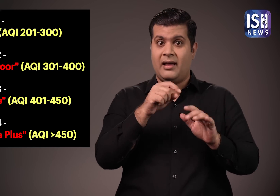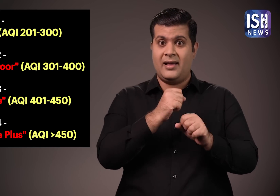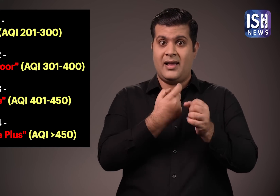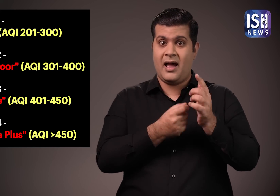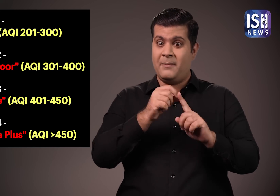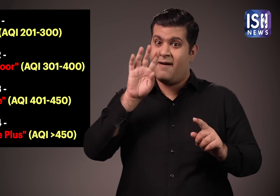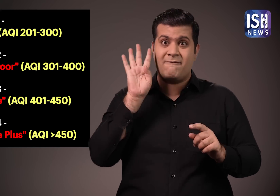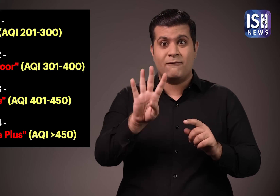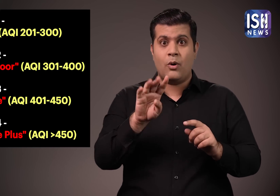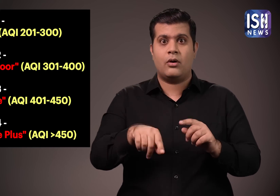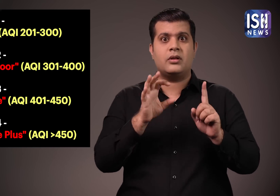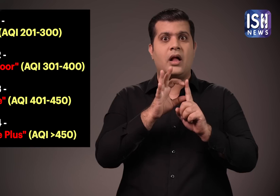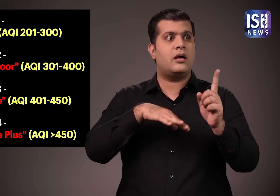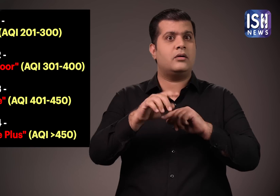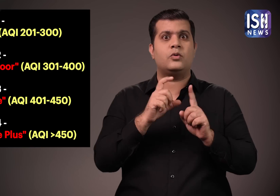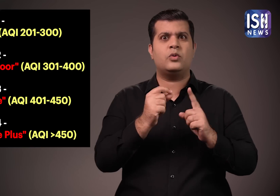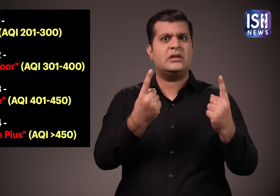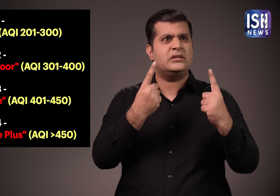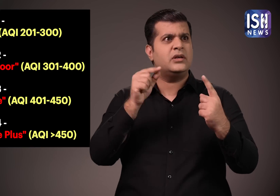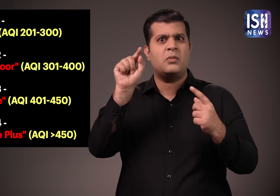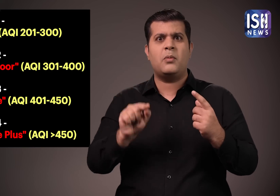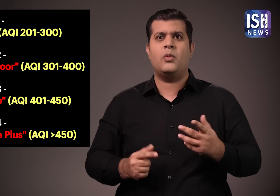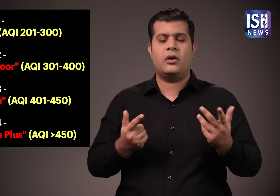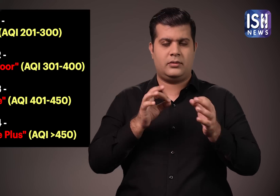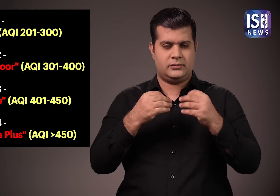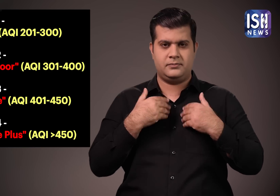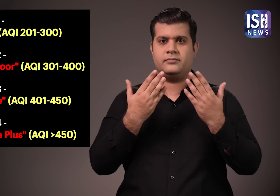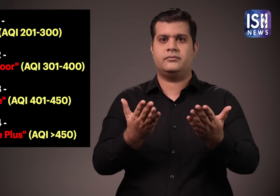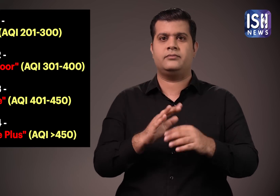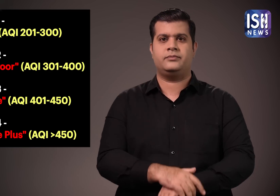So what are the measures under GRAP-4? I'll tell you about these.